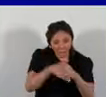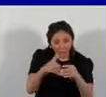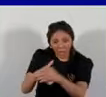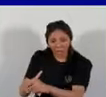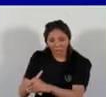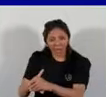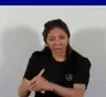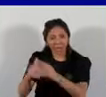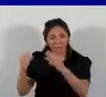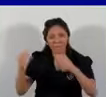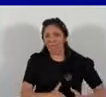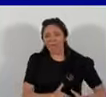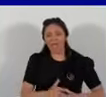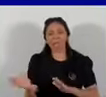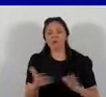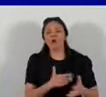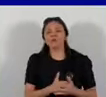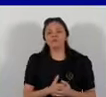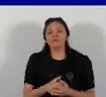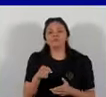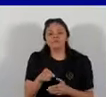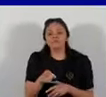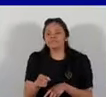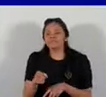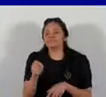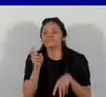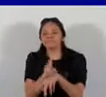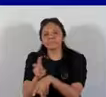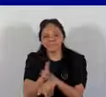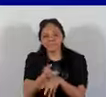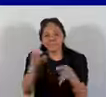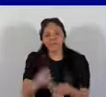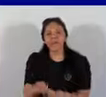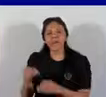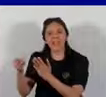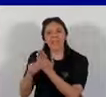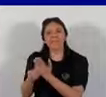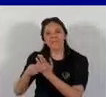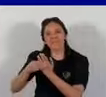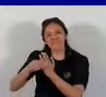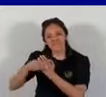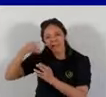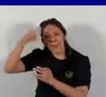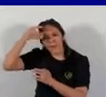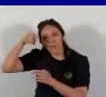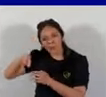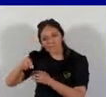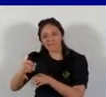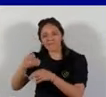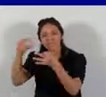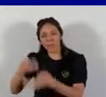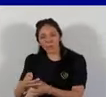A huge task, in terms of the respect Of the right of property and security, in charge of the